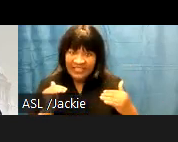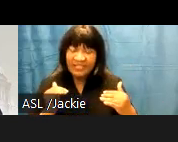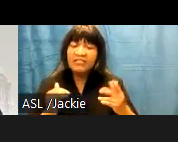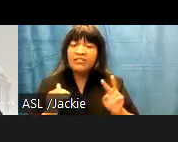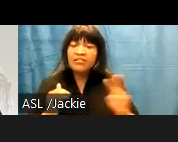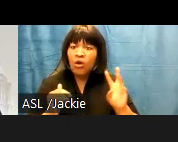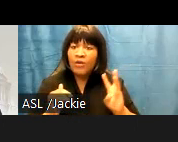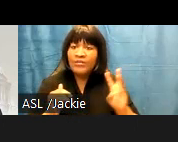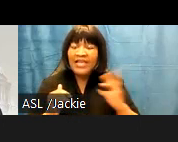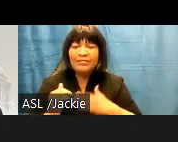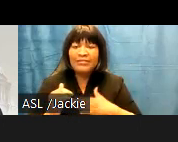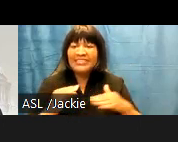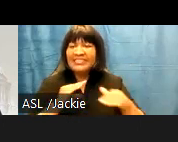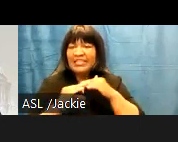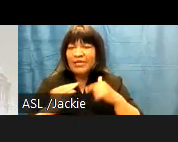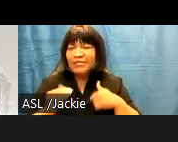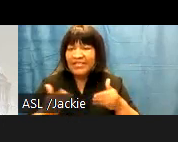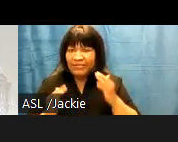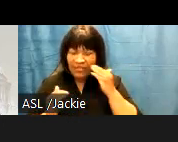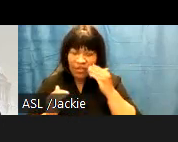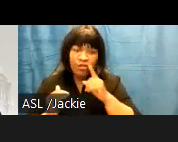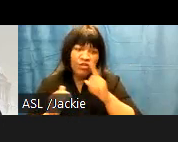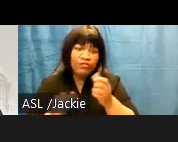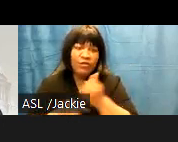please email me because we want to make sure this is a complete list.